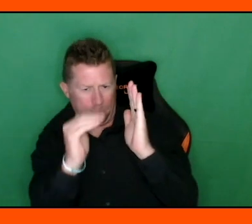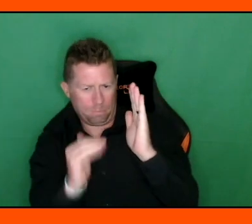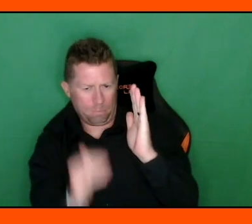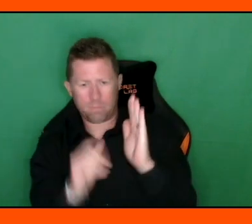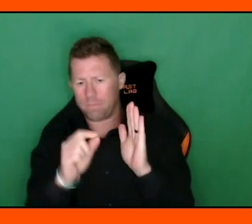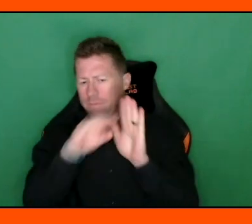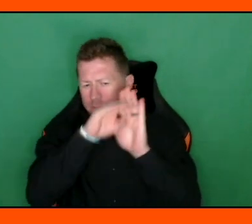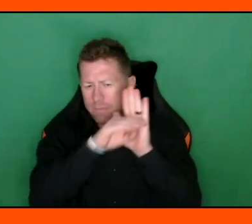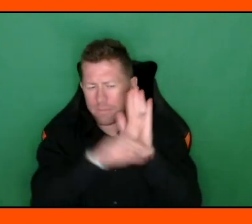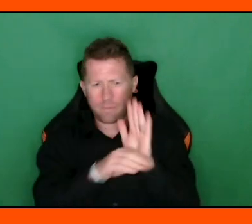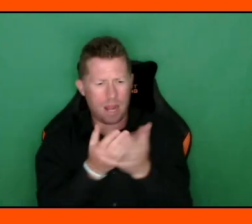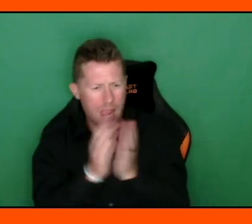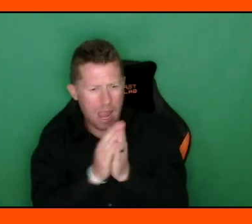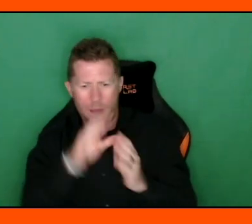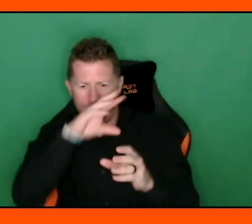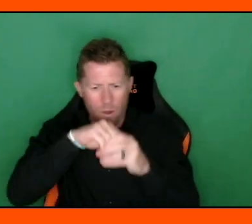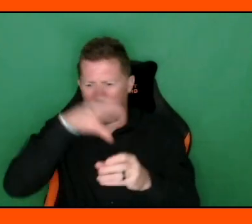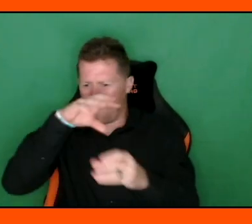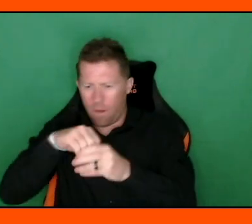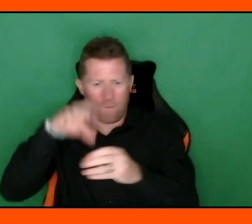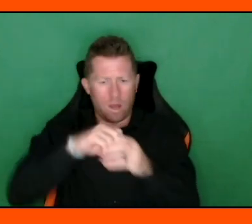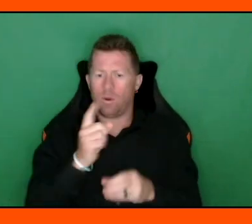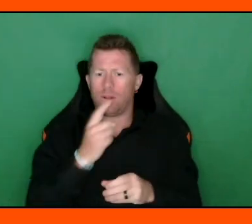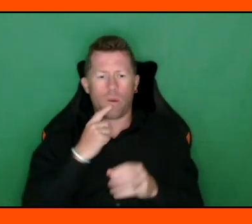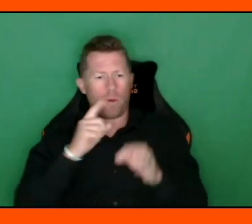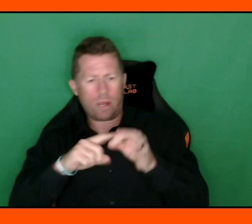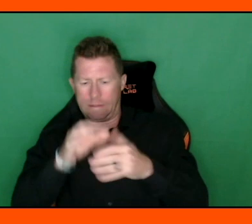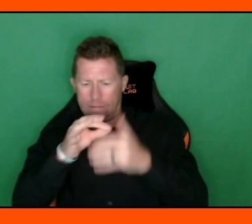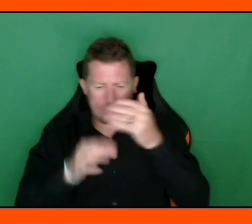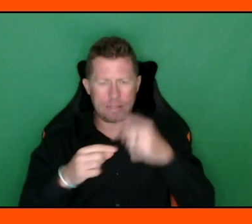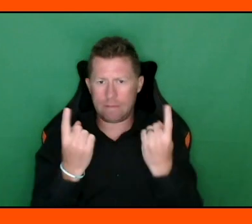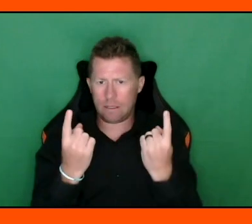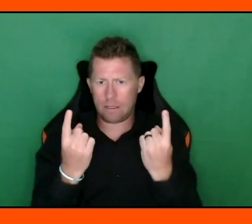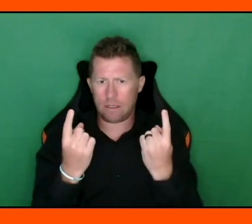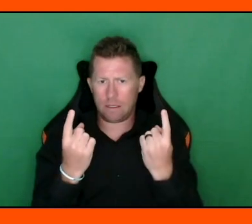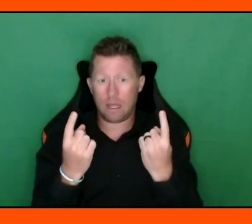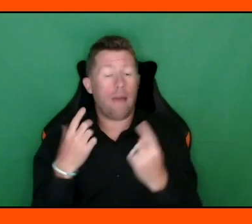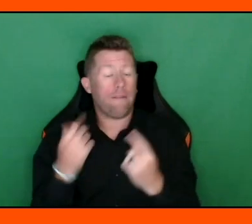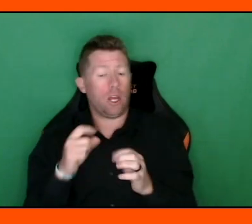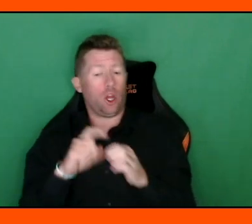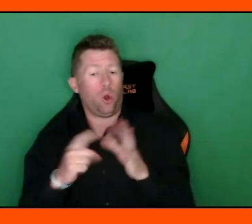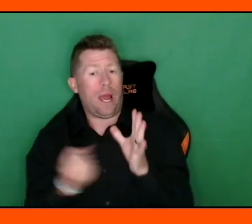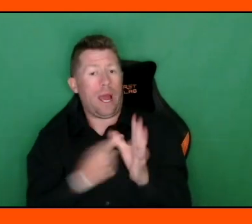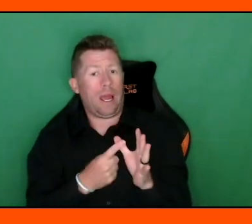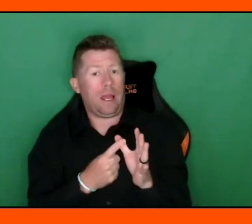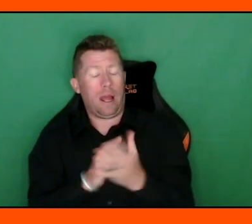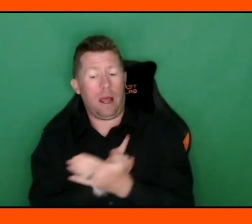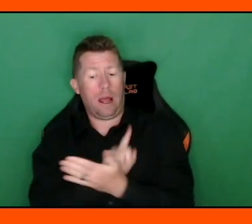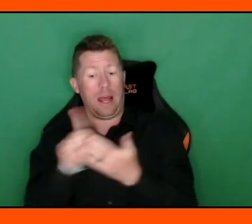and some other things as well. We will have a question and answer session at the end of the presentation